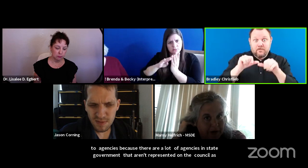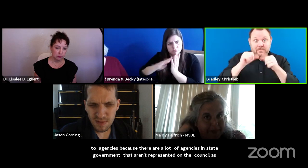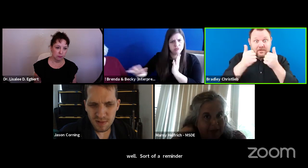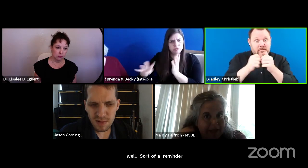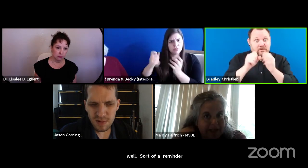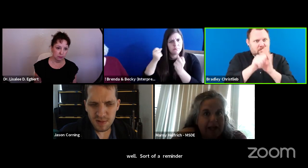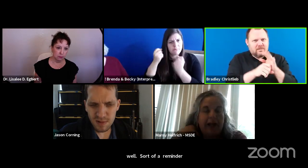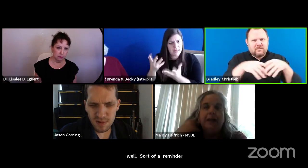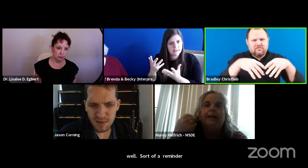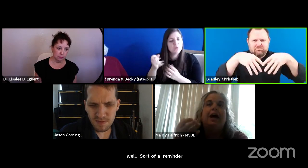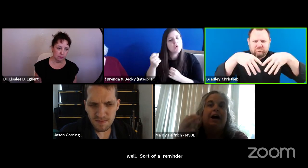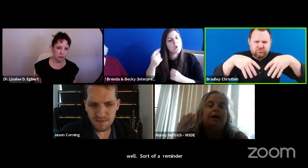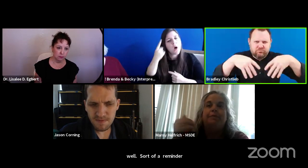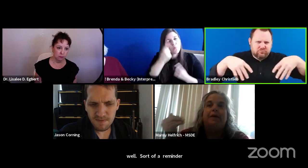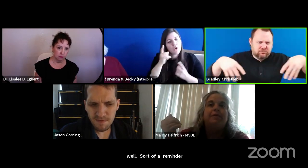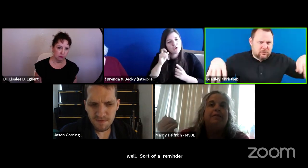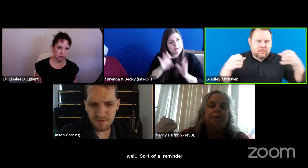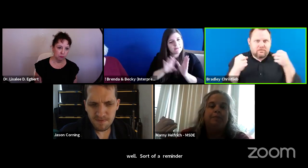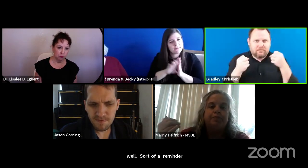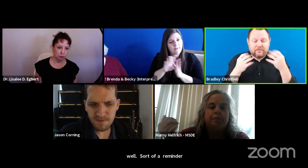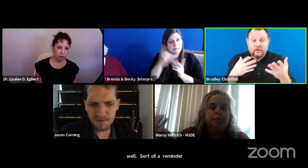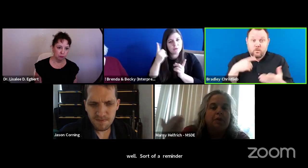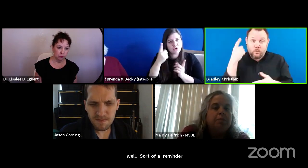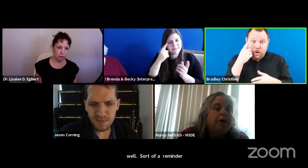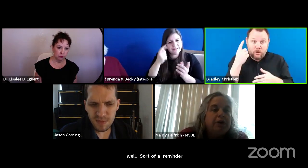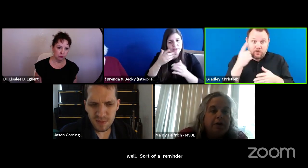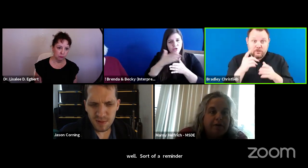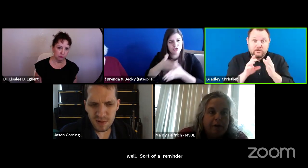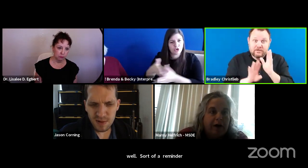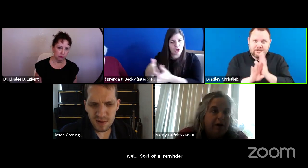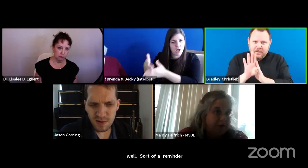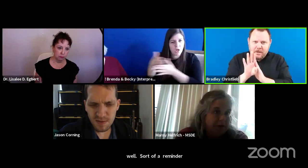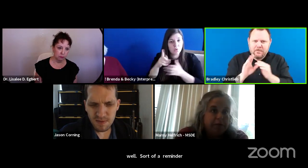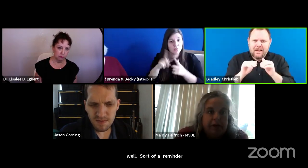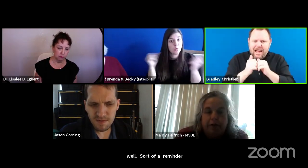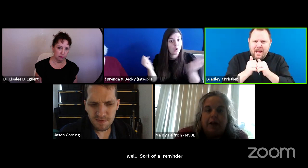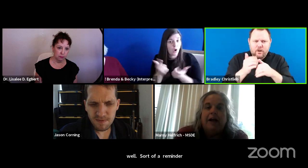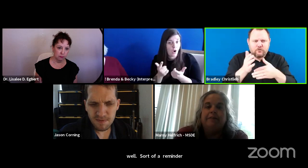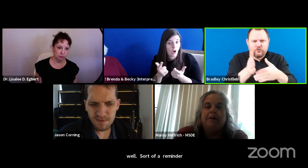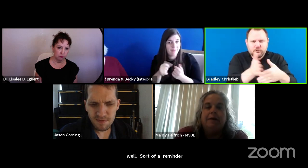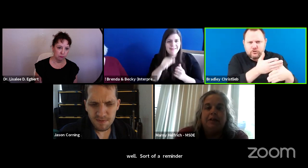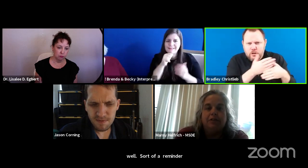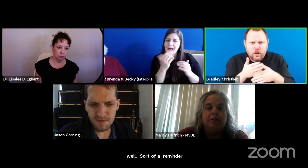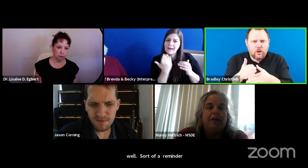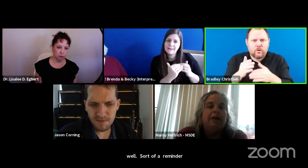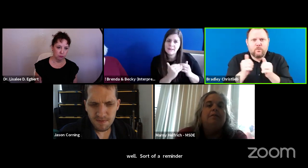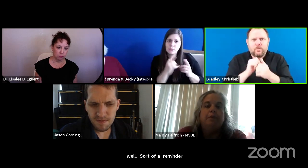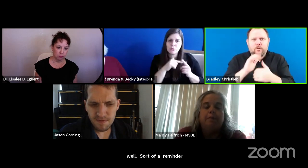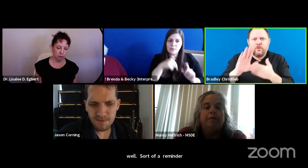504 and the ADA and maybe some pointers about the kinds of accommodations that members of